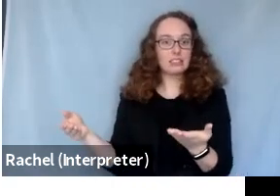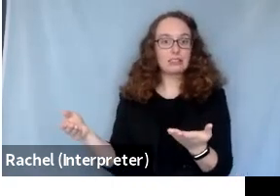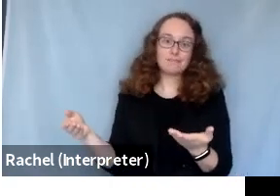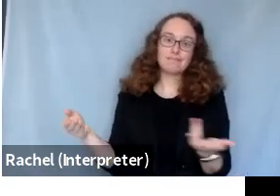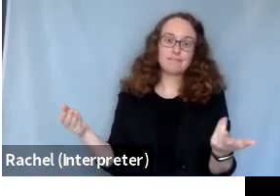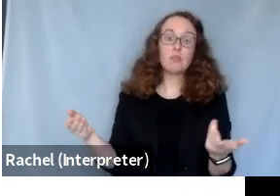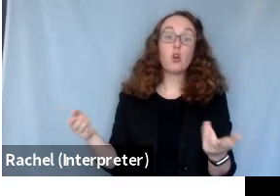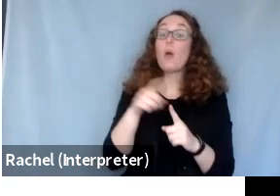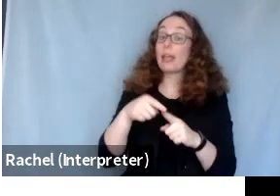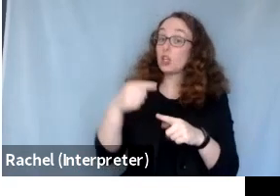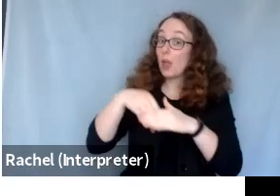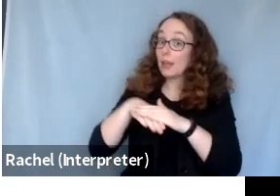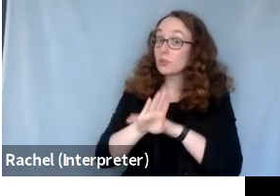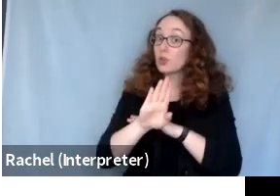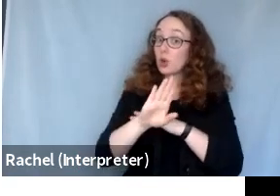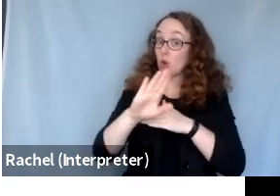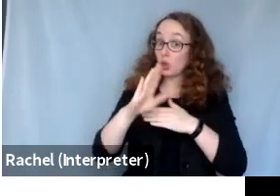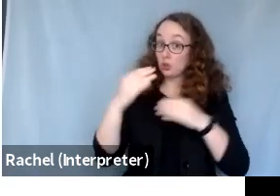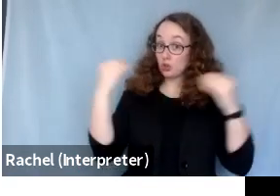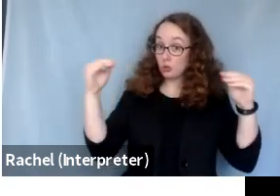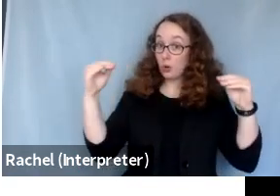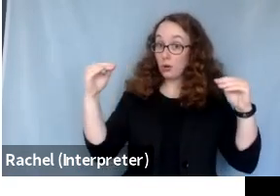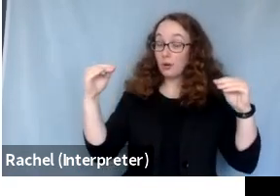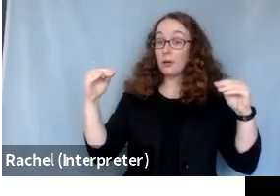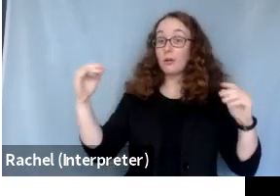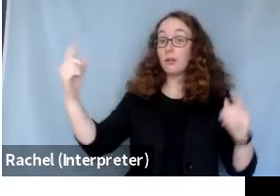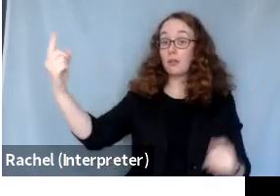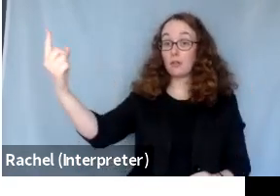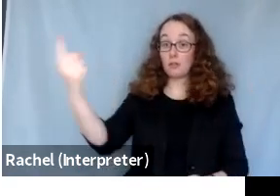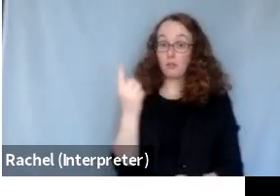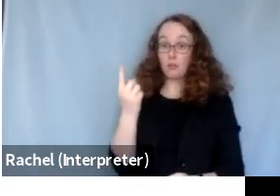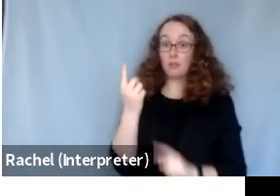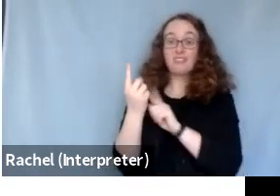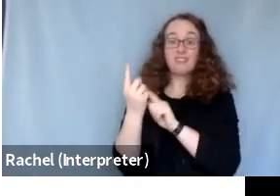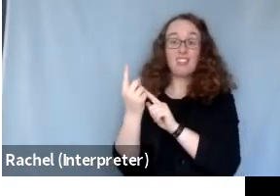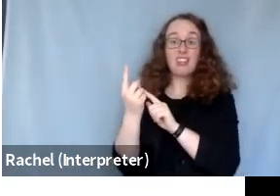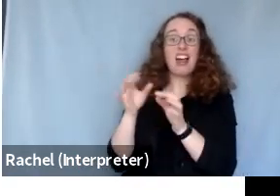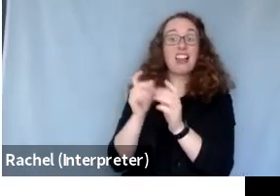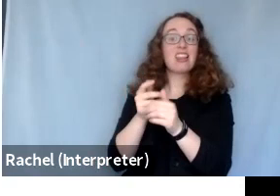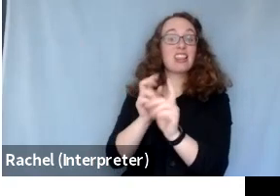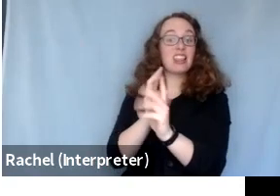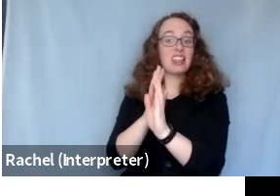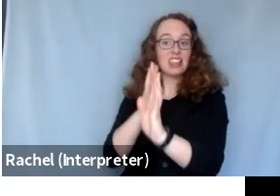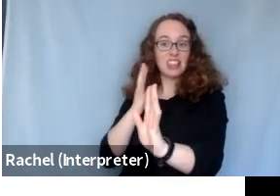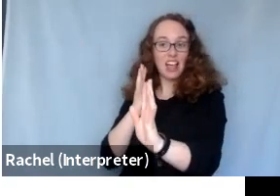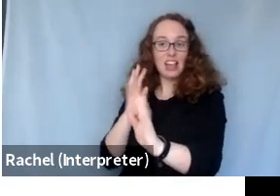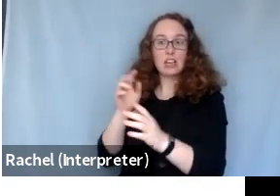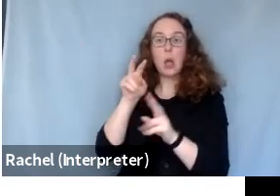you'll be greeted by a line monitor, if you will, and she or he will give you direction on